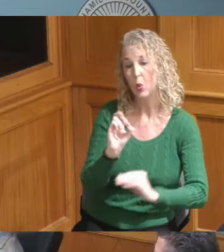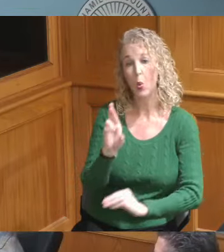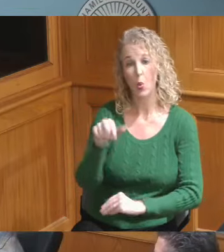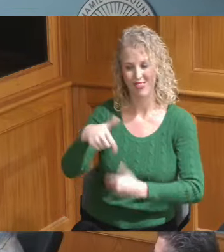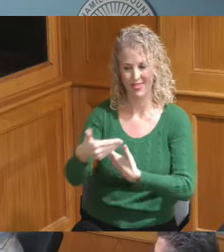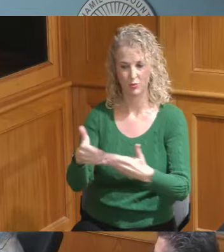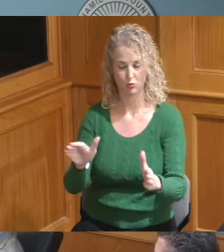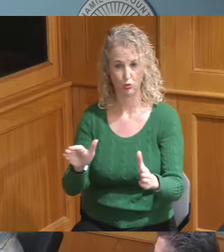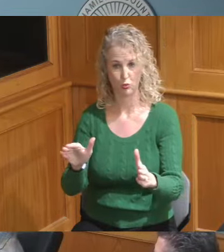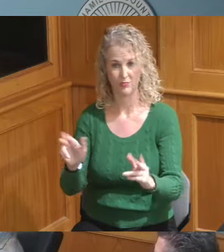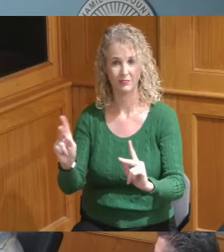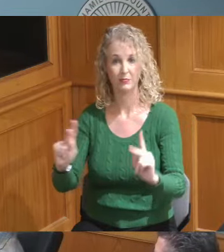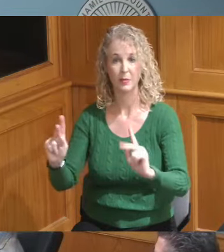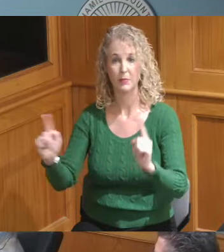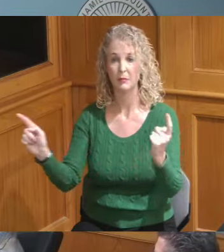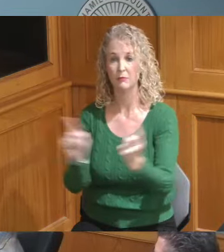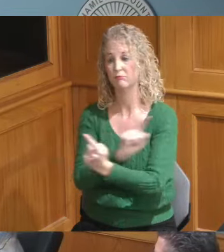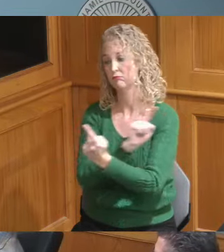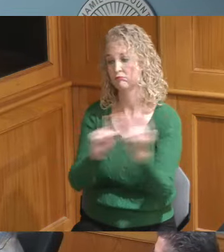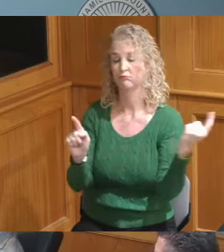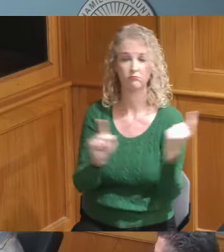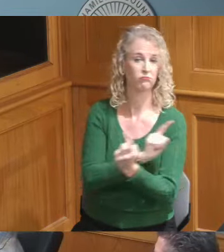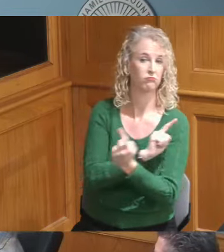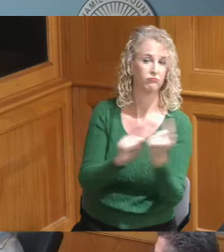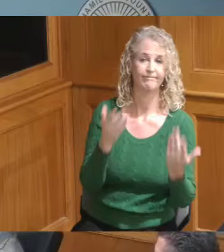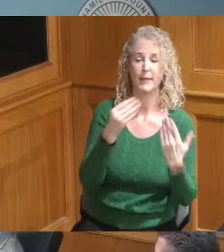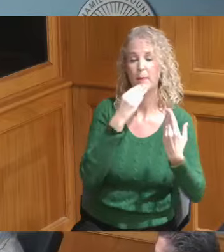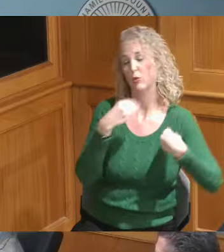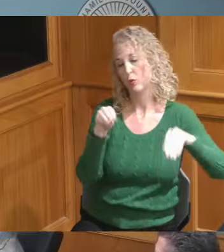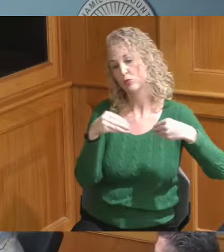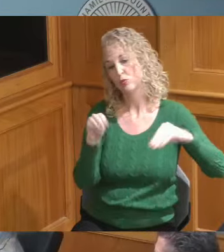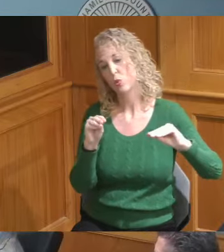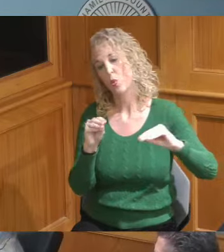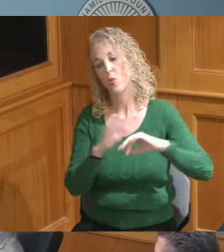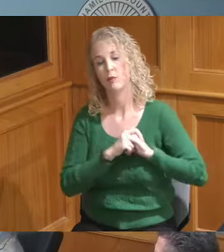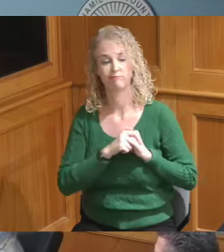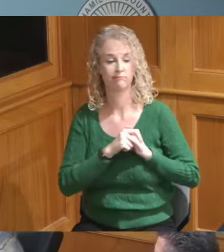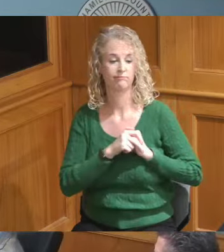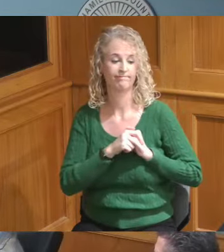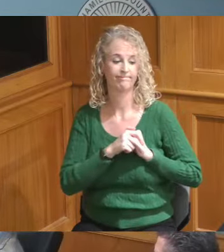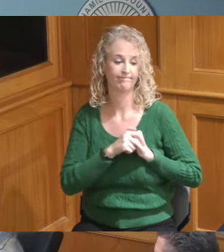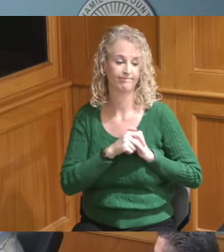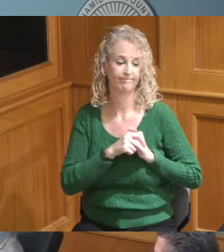but what I would hear from people at the grocery store, what I would hear from people coming out